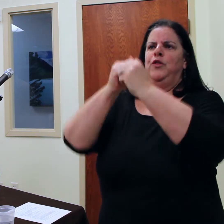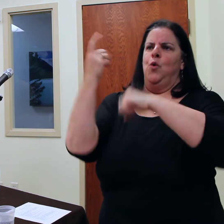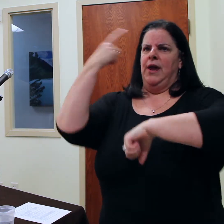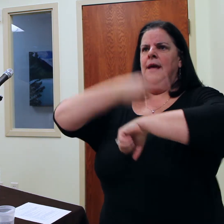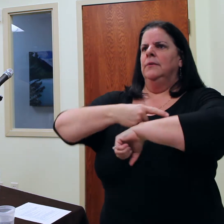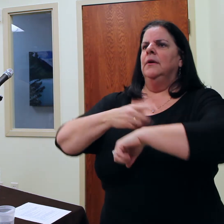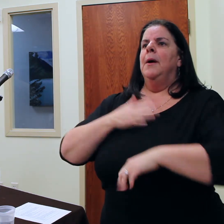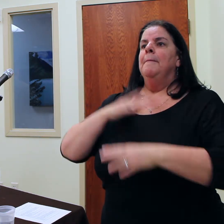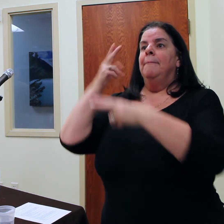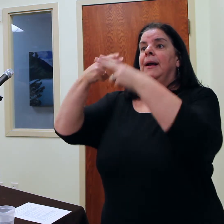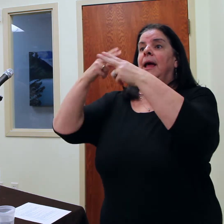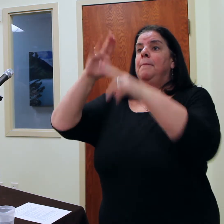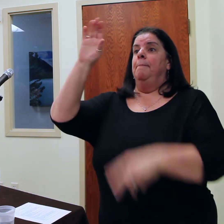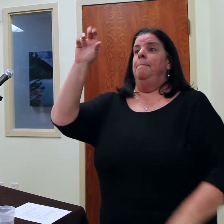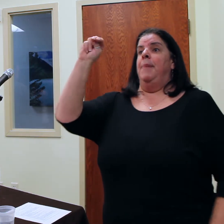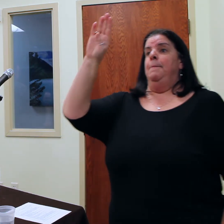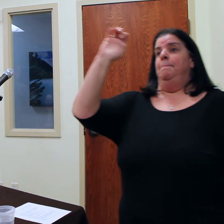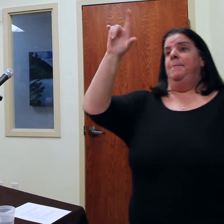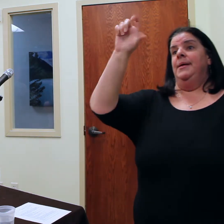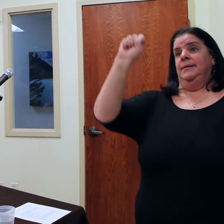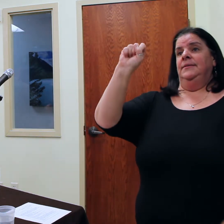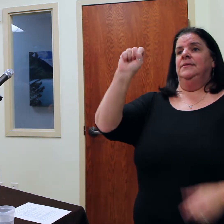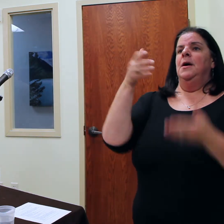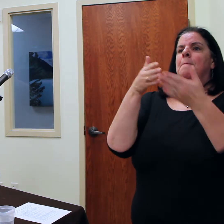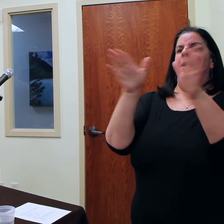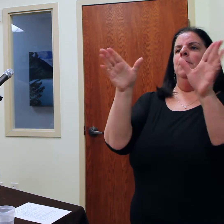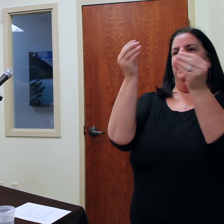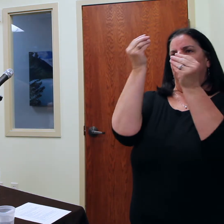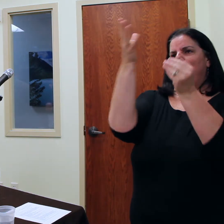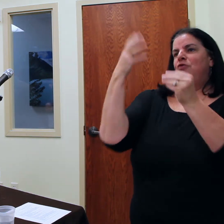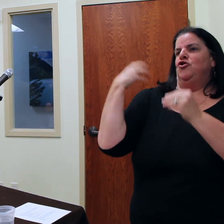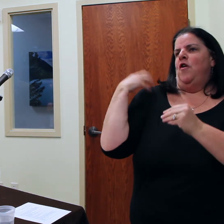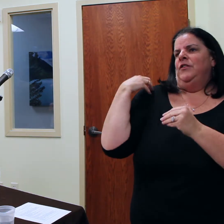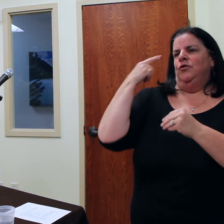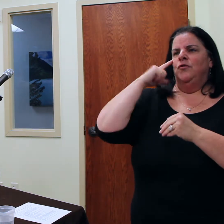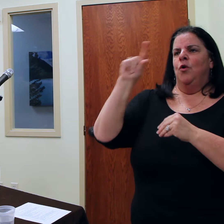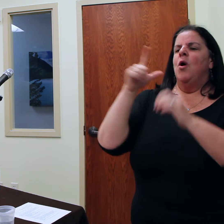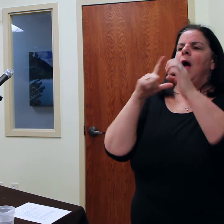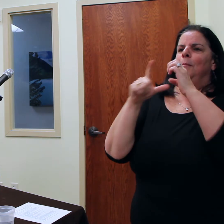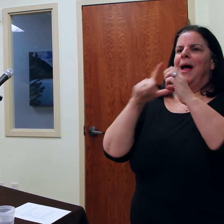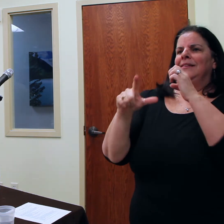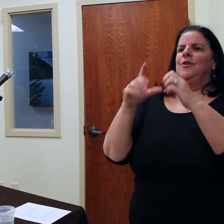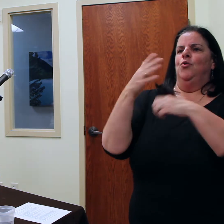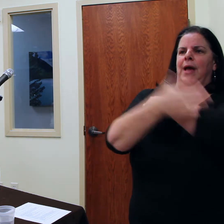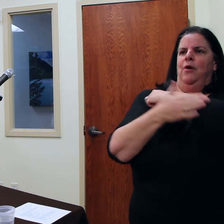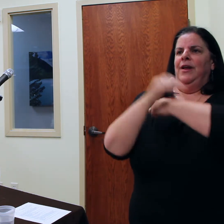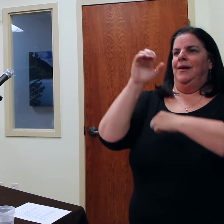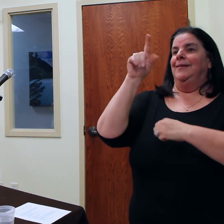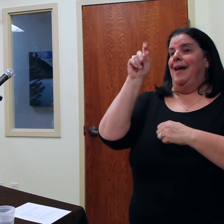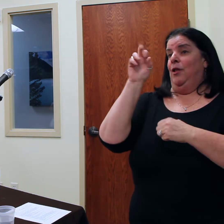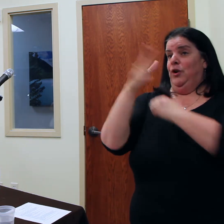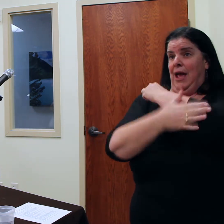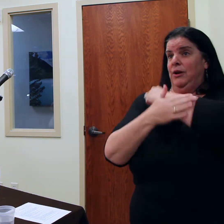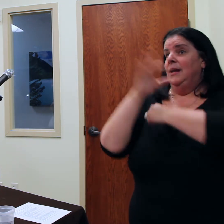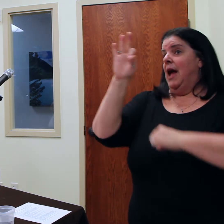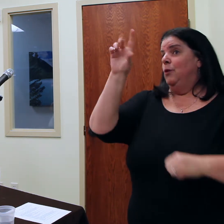My name is Ben Bills, I'm the Public Information Officer for the El Paso/ Teller County 911 Authority. Looking around it looks like we have some folks